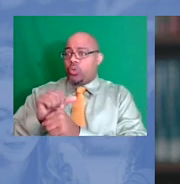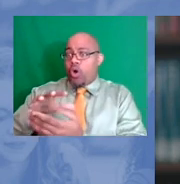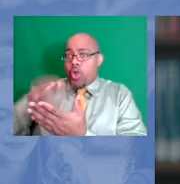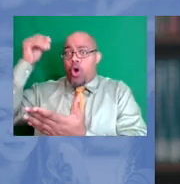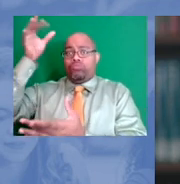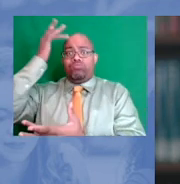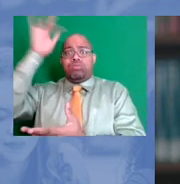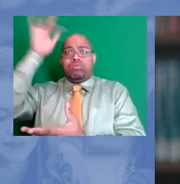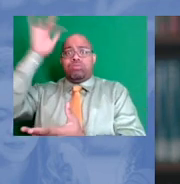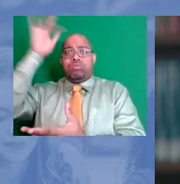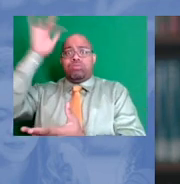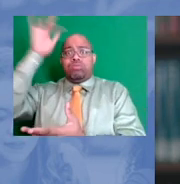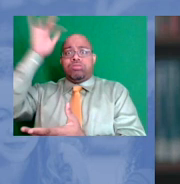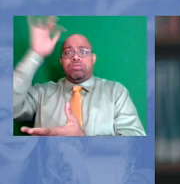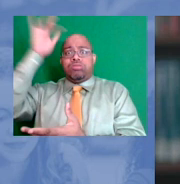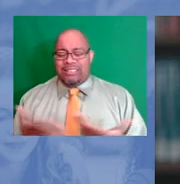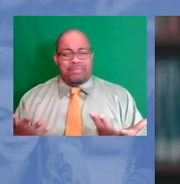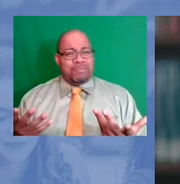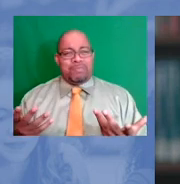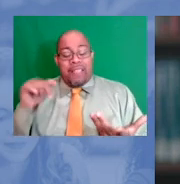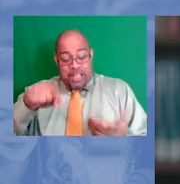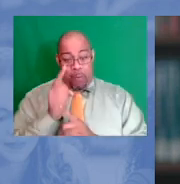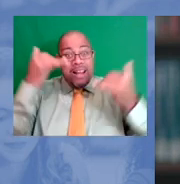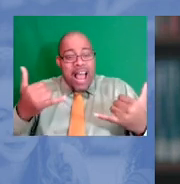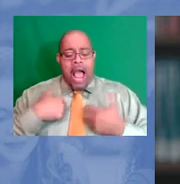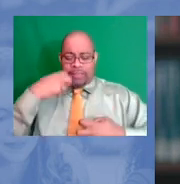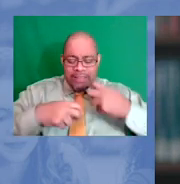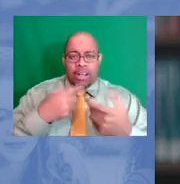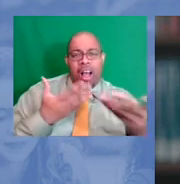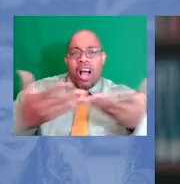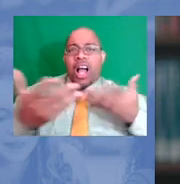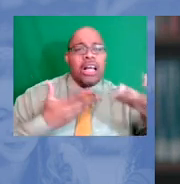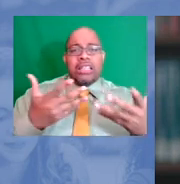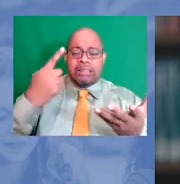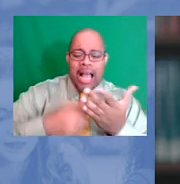THIS IS OUR MOMENT TO HAVE THE DIFFICULT CONVERSATIONS ABOUT HOW TO BUILD BACK BETTER, HOW TO LEAD